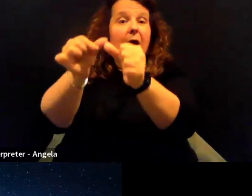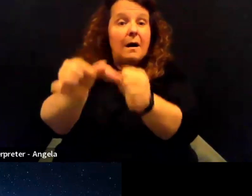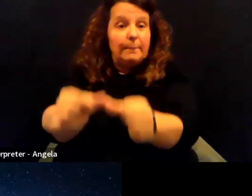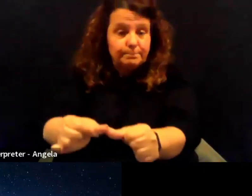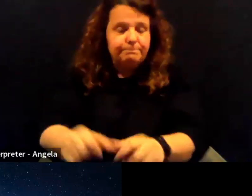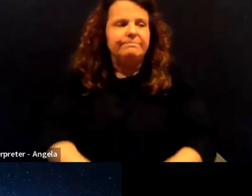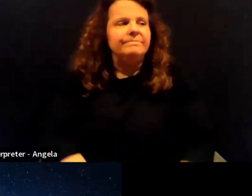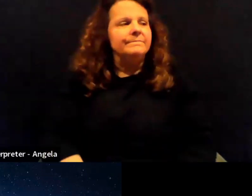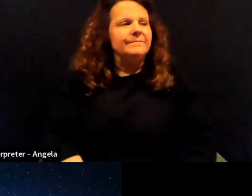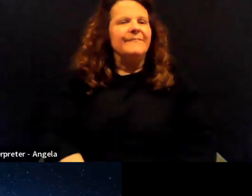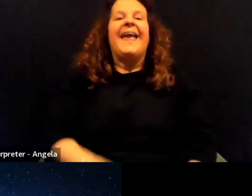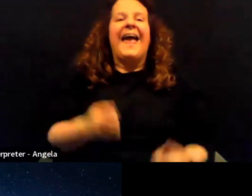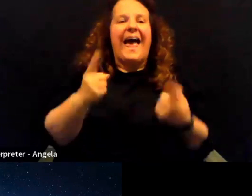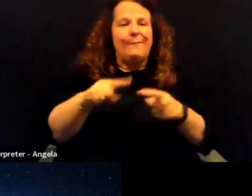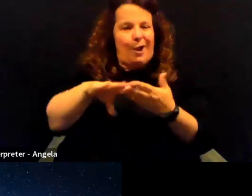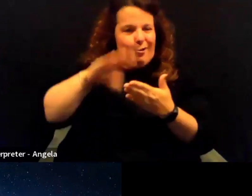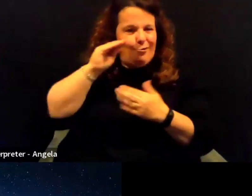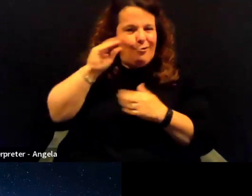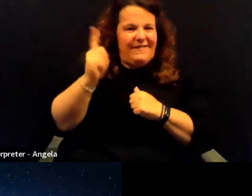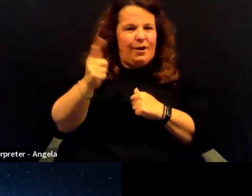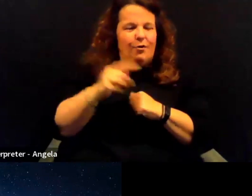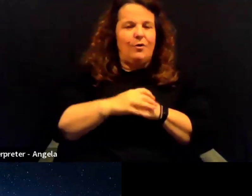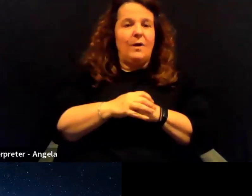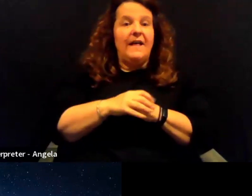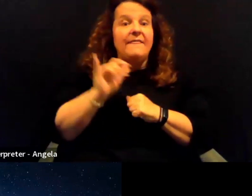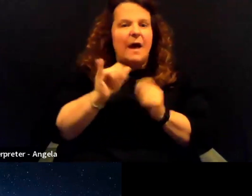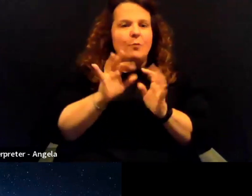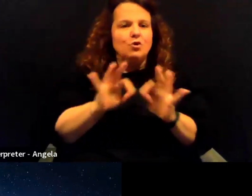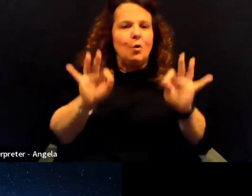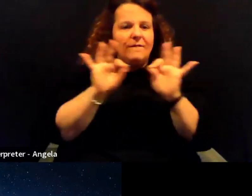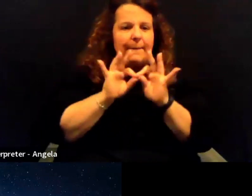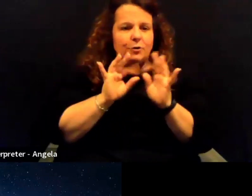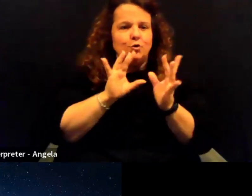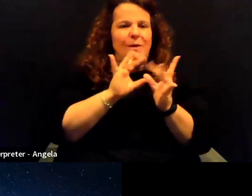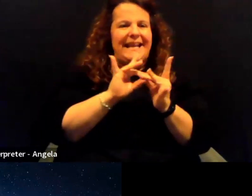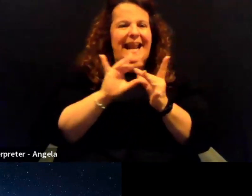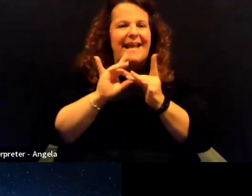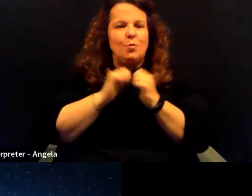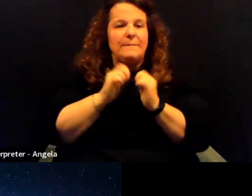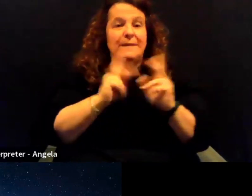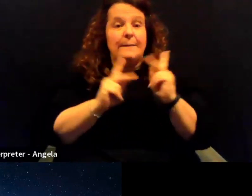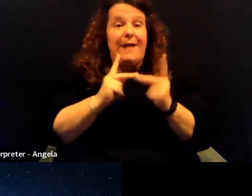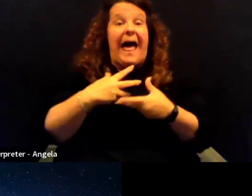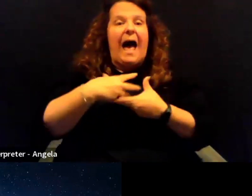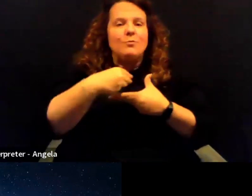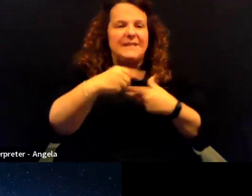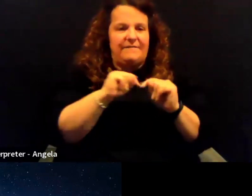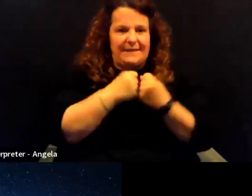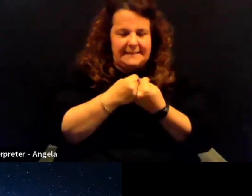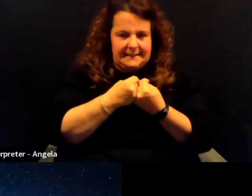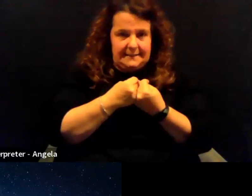later on was that it was so valuable to connect with people outside of my team who were who